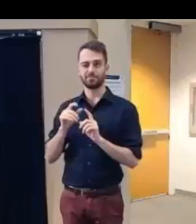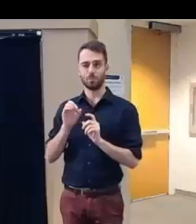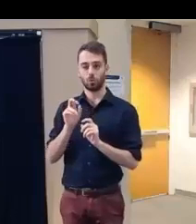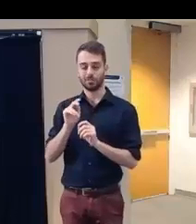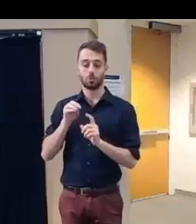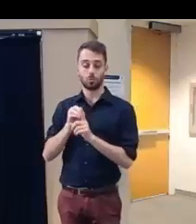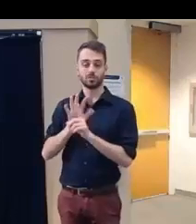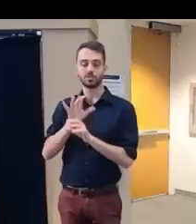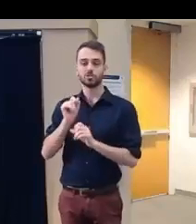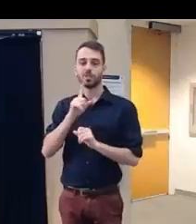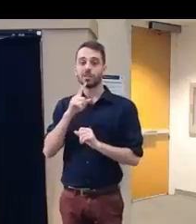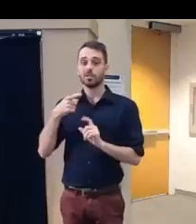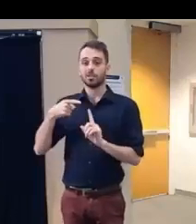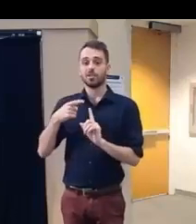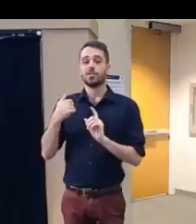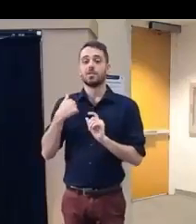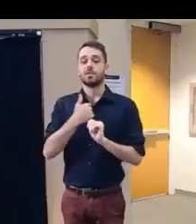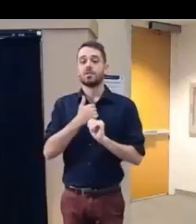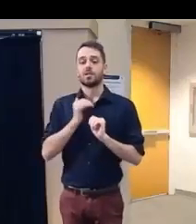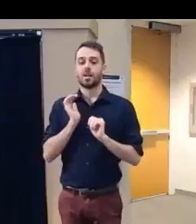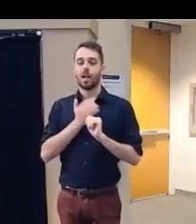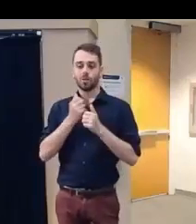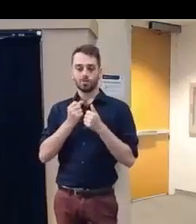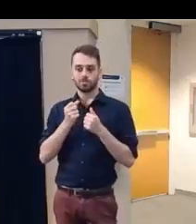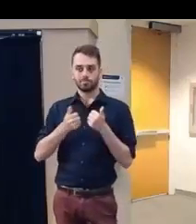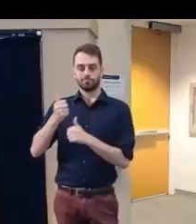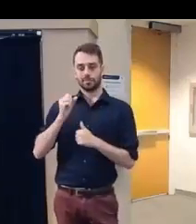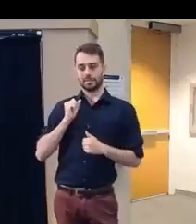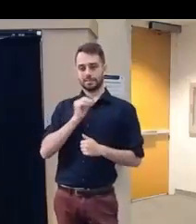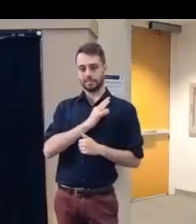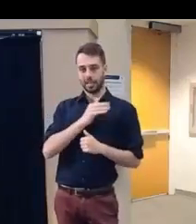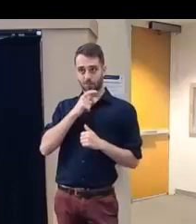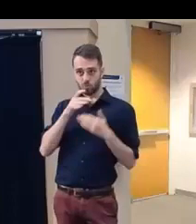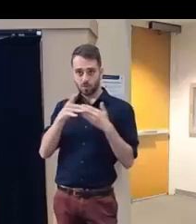administrative staff that's headed up by Mary Lee and I see her in the audience I'm not just saying